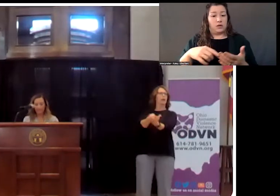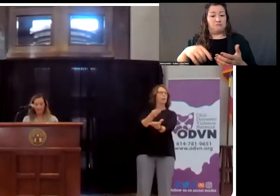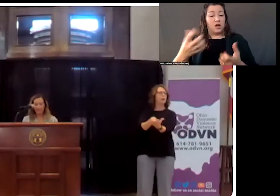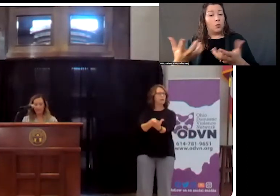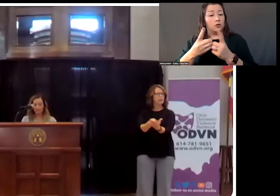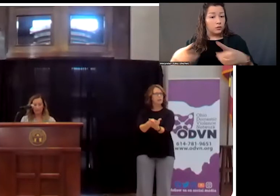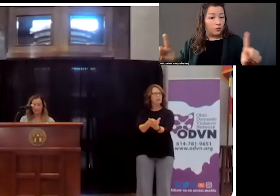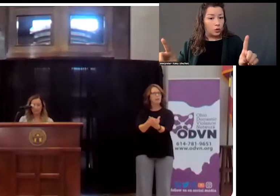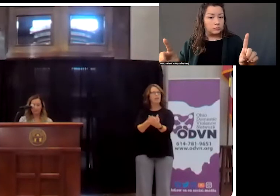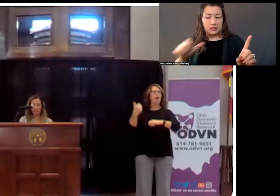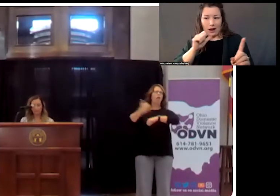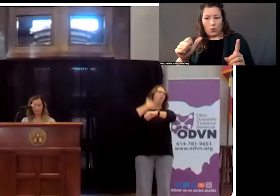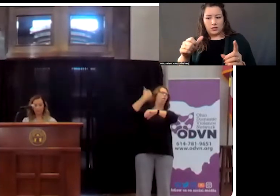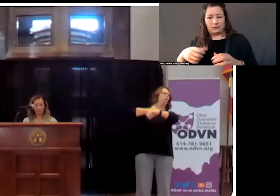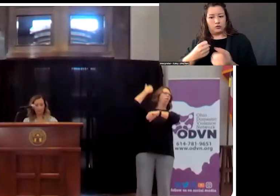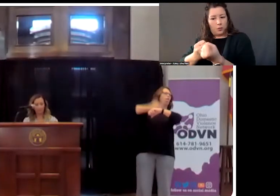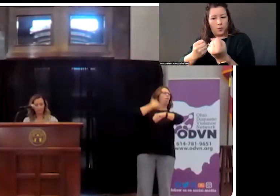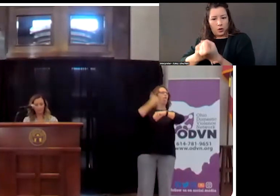The accusations from him were typical of an abuser.